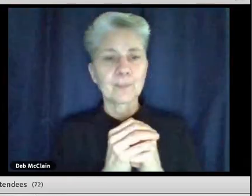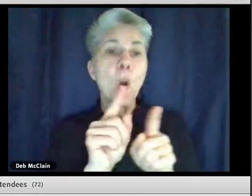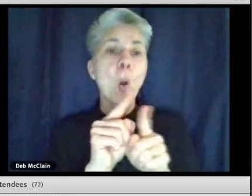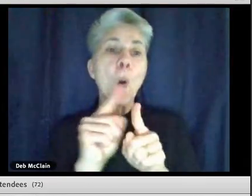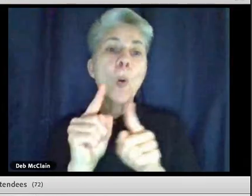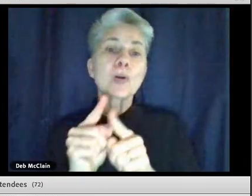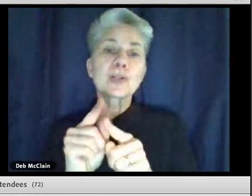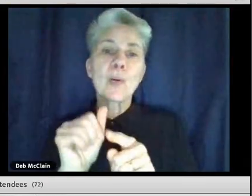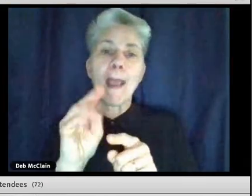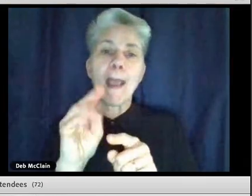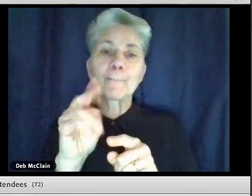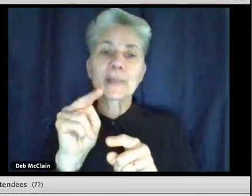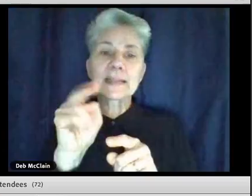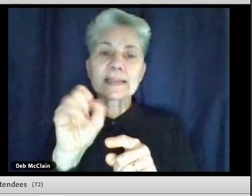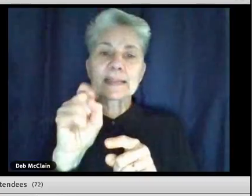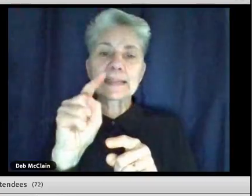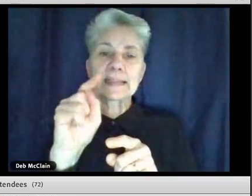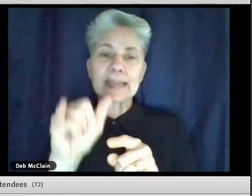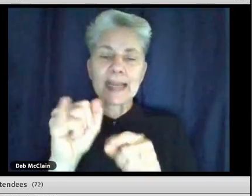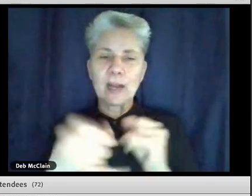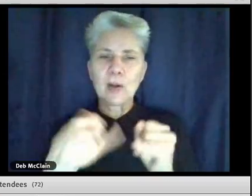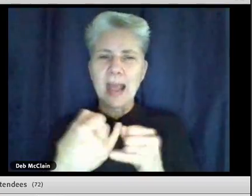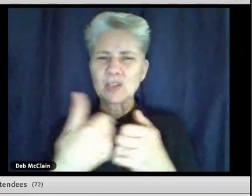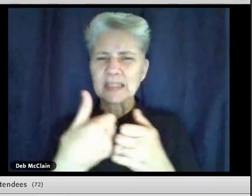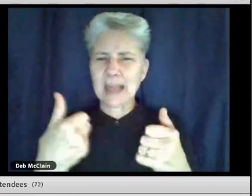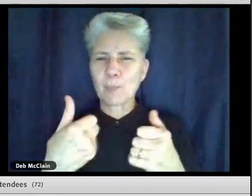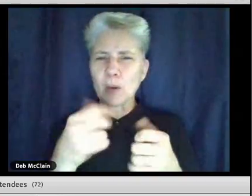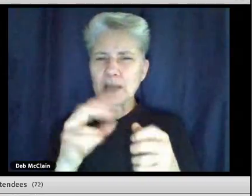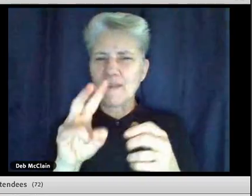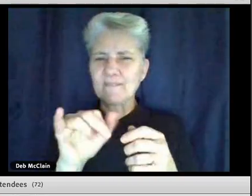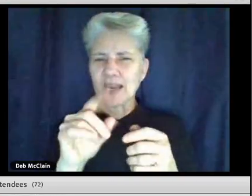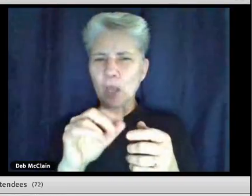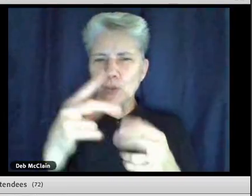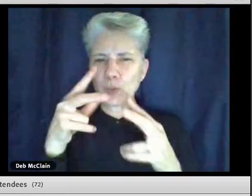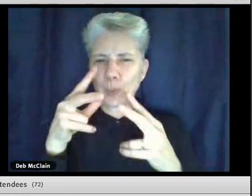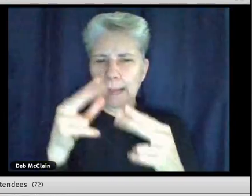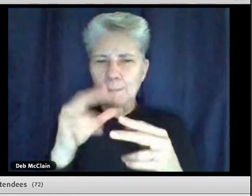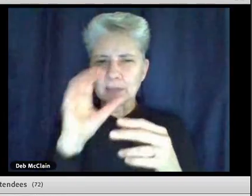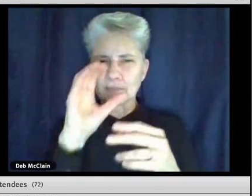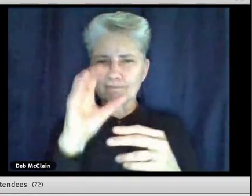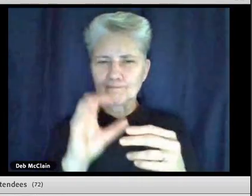and it had nothing to do with immigrants. Also, the Amnesty International,